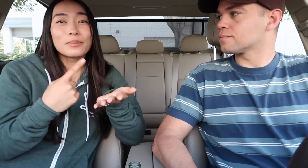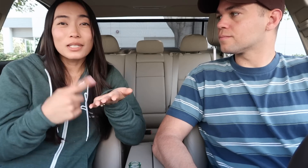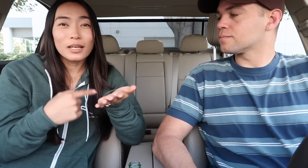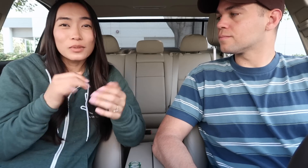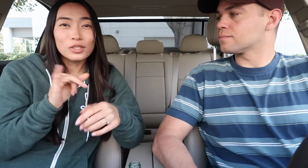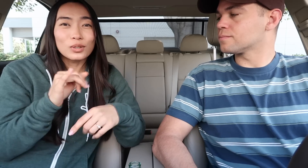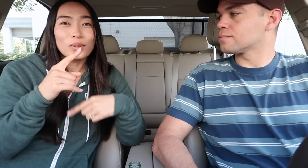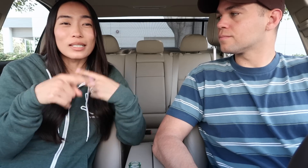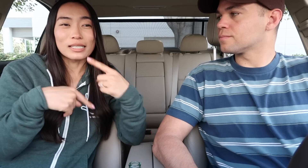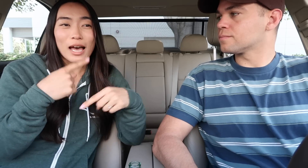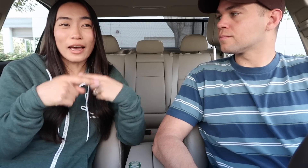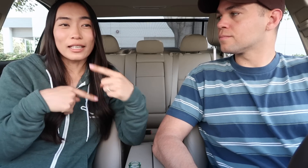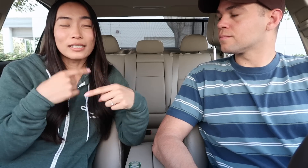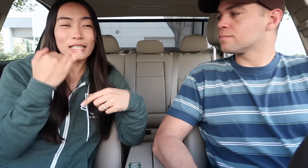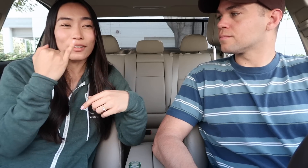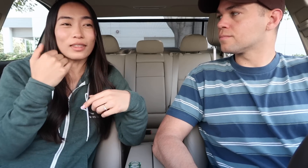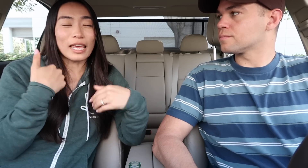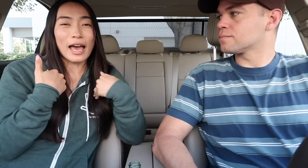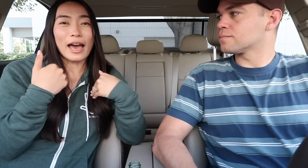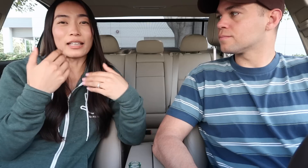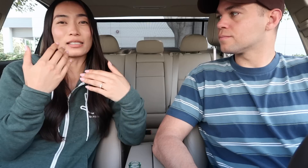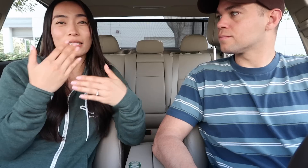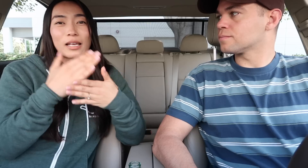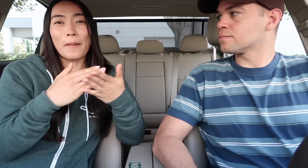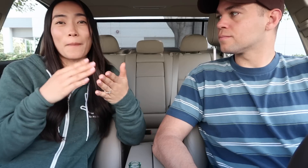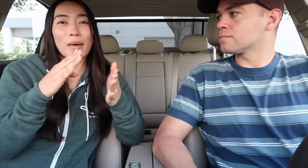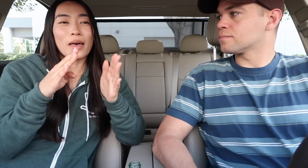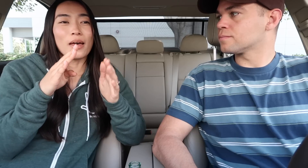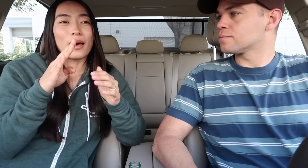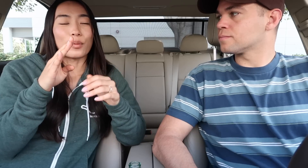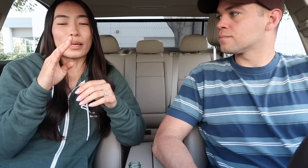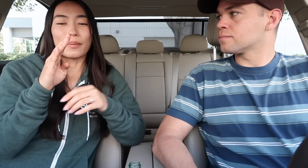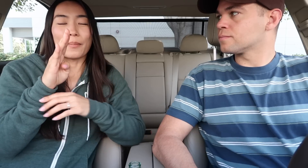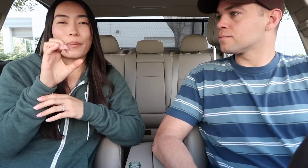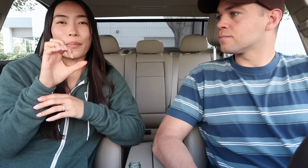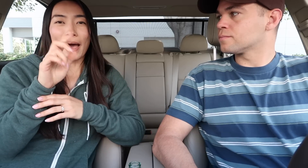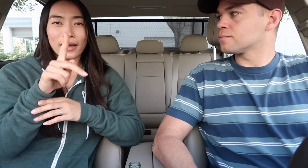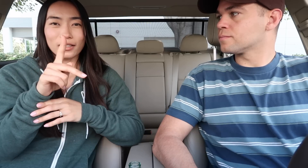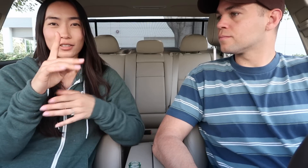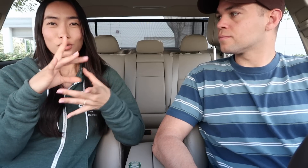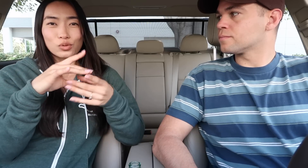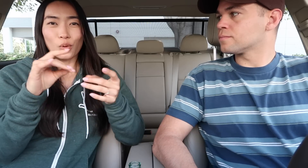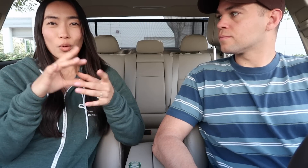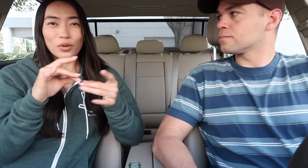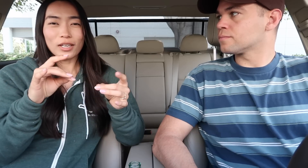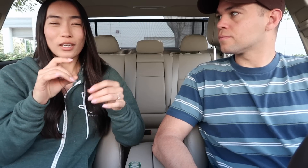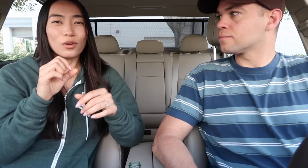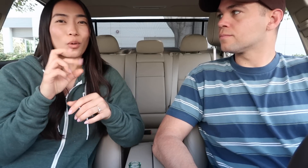sometimes too the signs if they had some back story